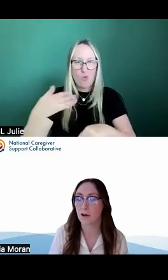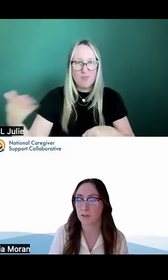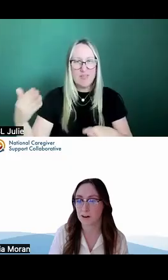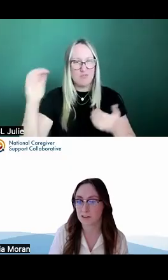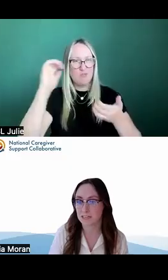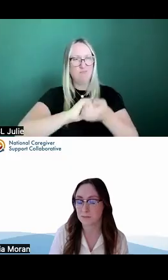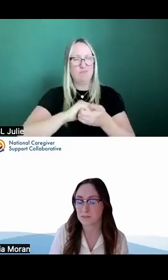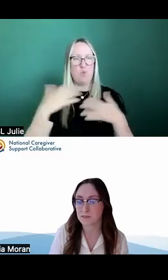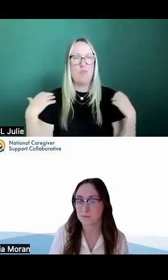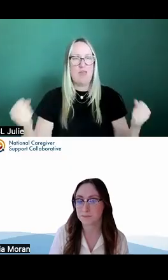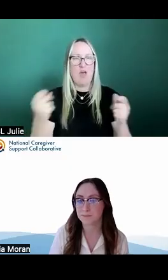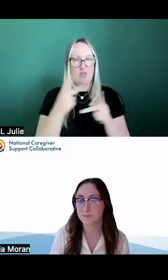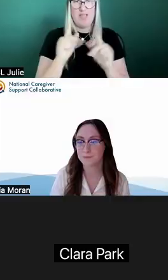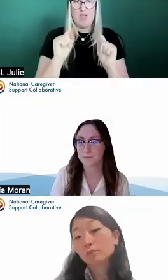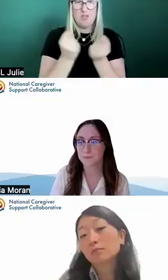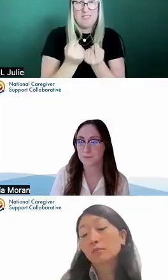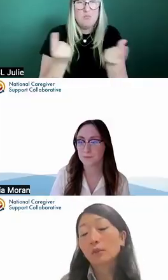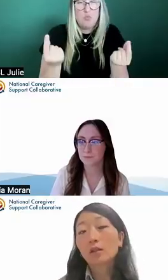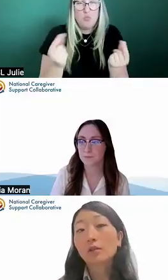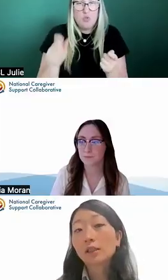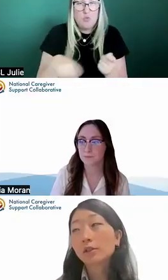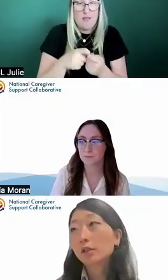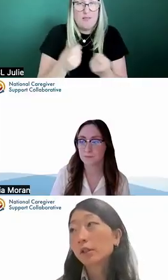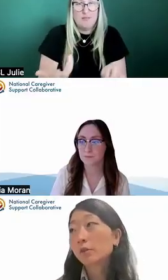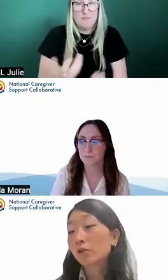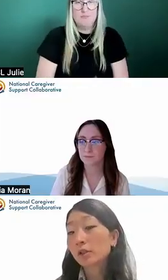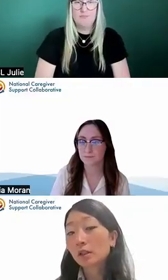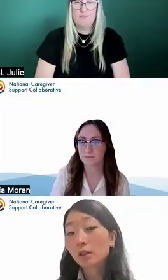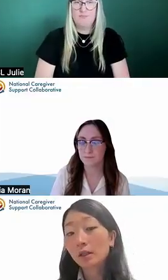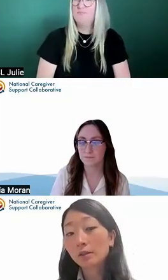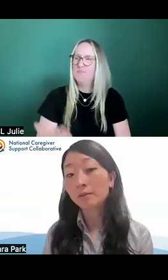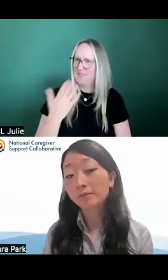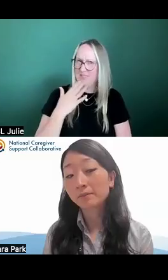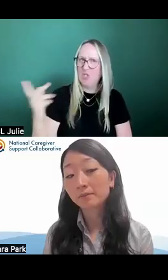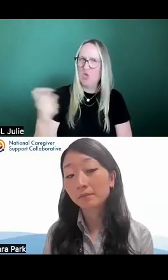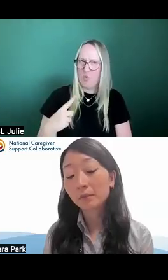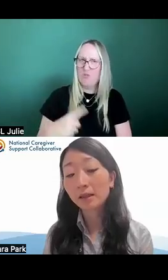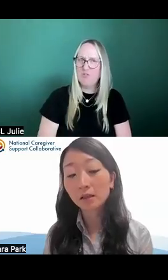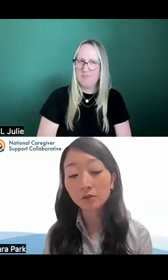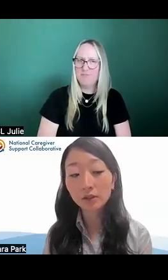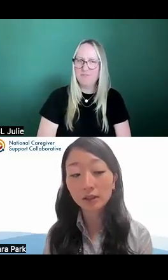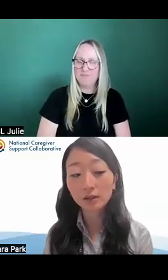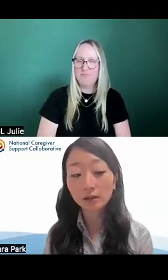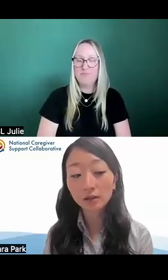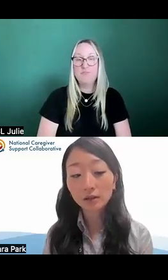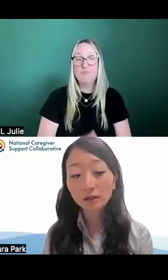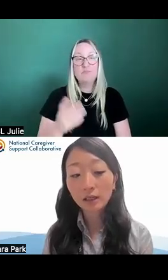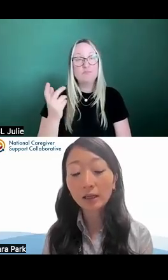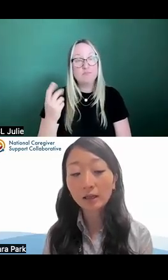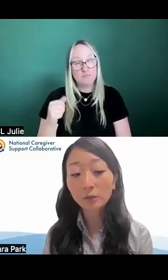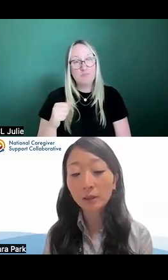healthcare teams?" Oh that's a really great question. I think I'll just highlight what I